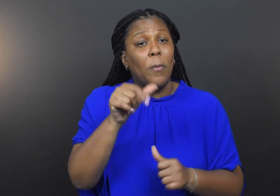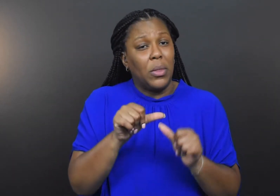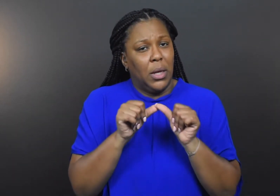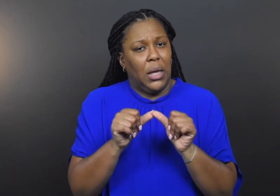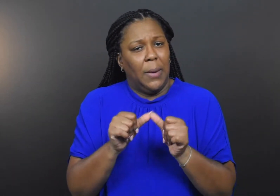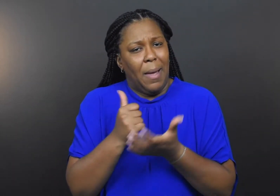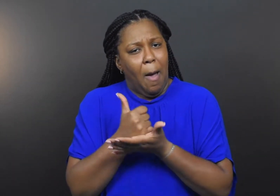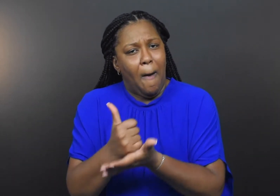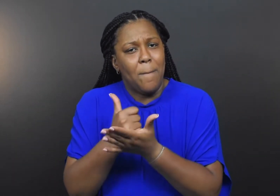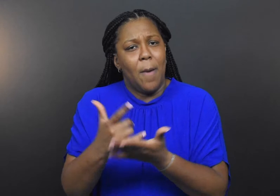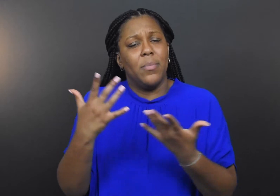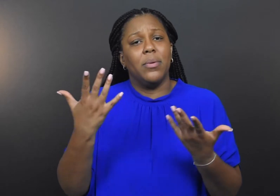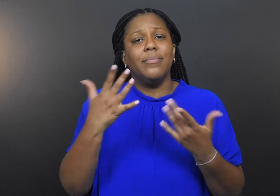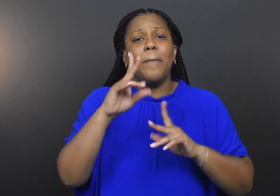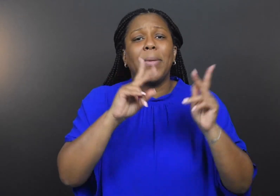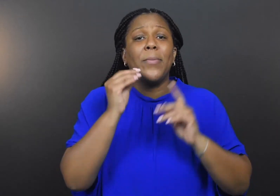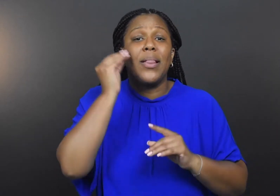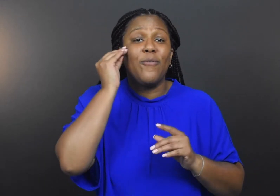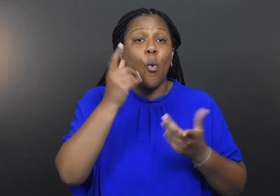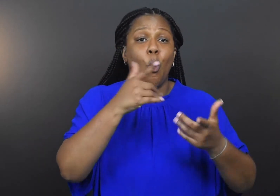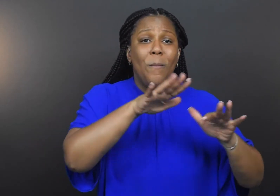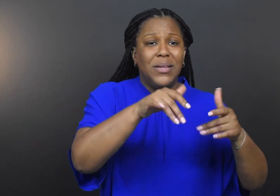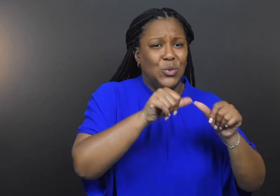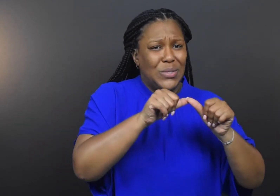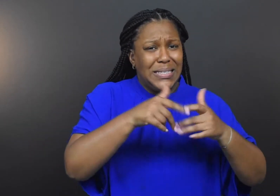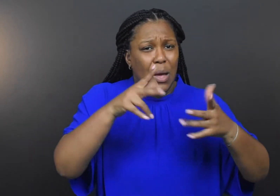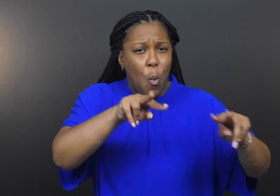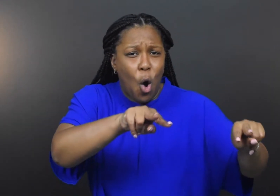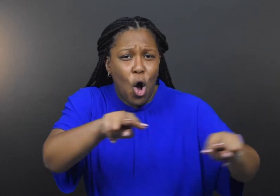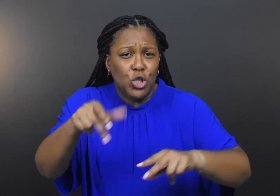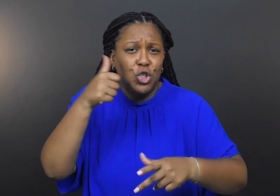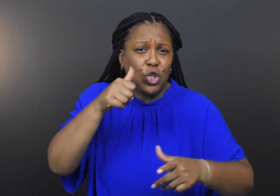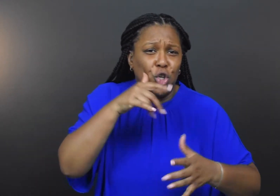Grandma helps keep the household afloat by watching the girls and running the kitchen,